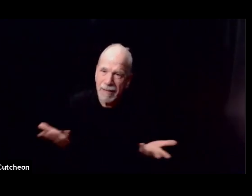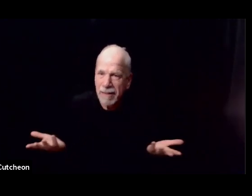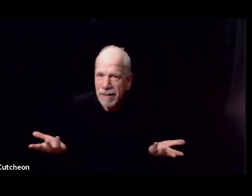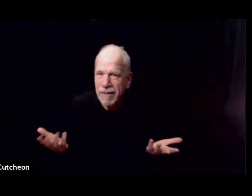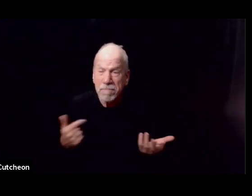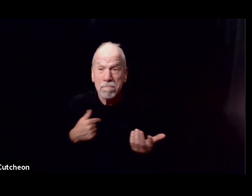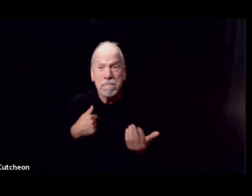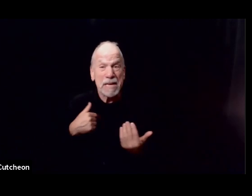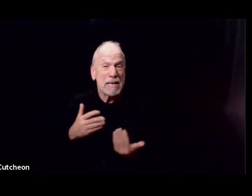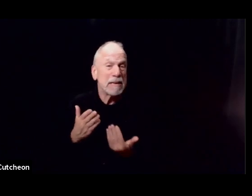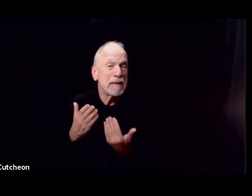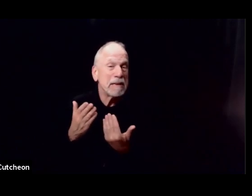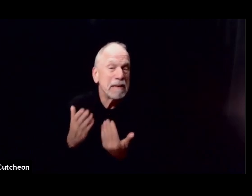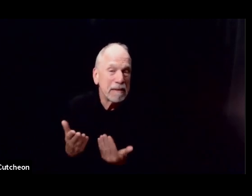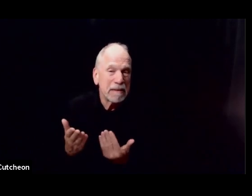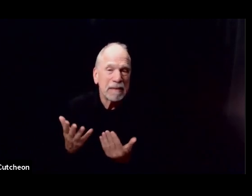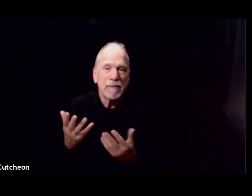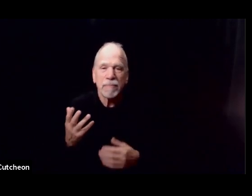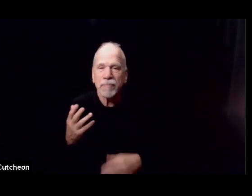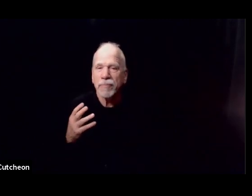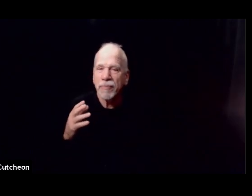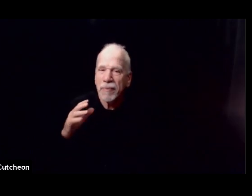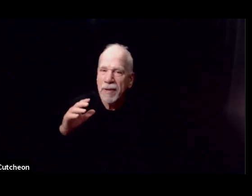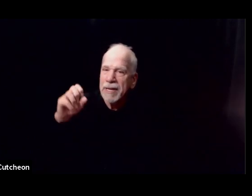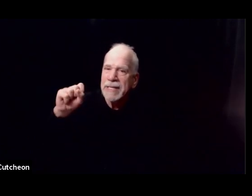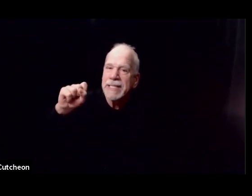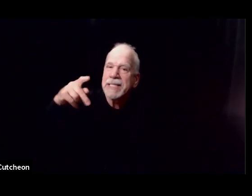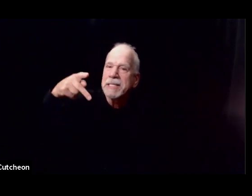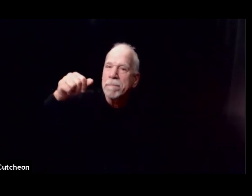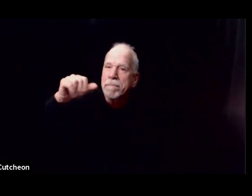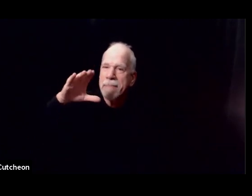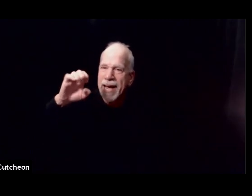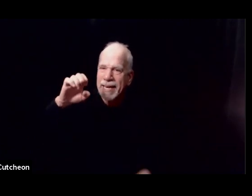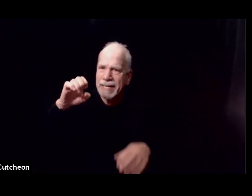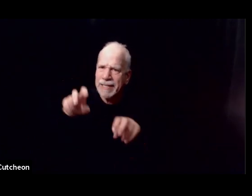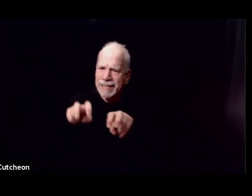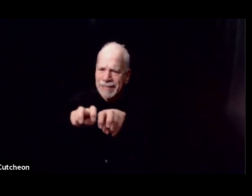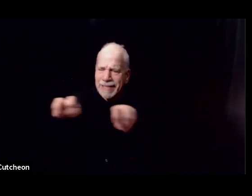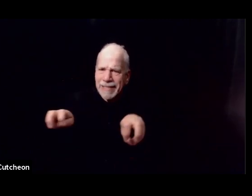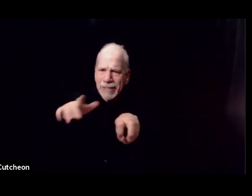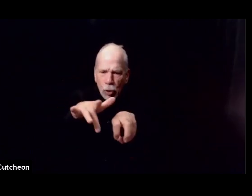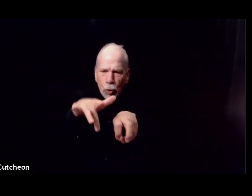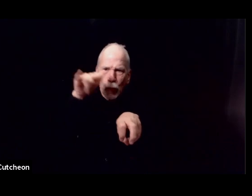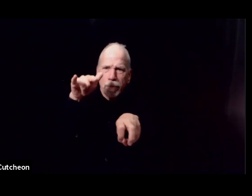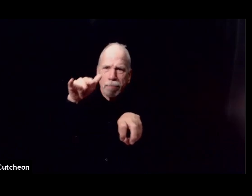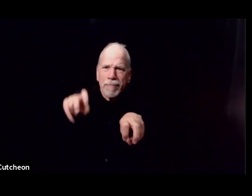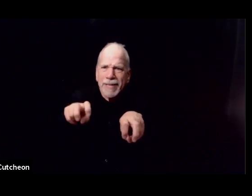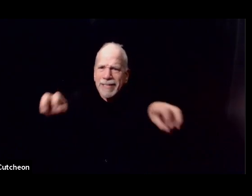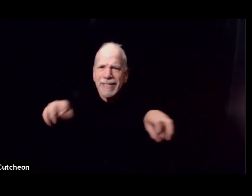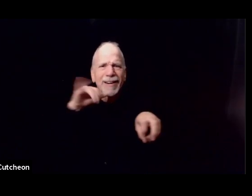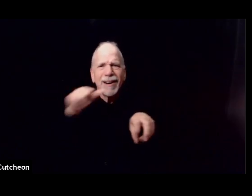not full flights. If they don't I've not heard of instances of that myself but perhaps others